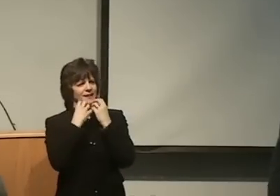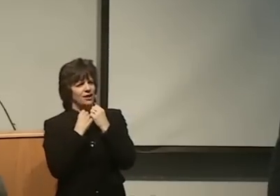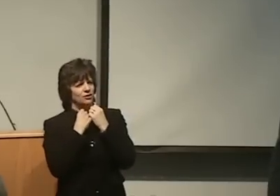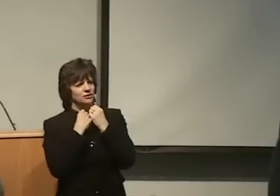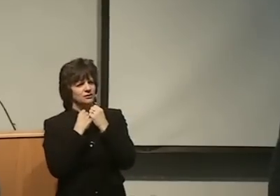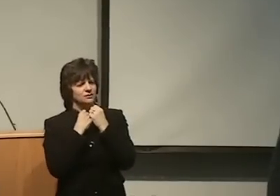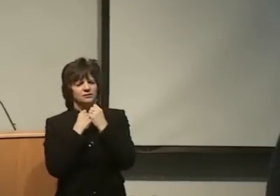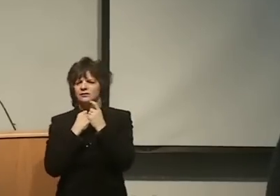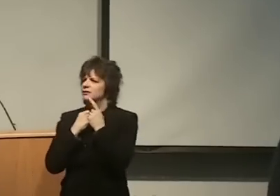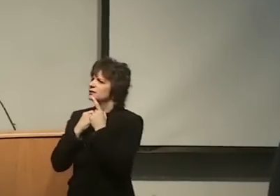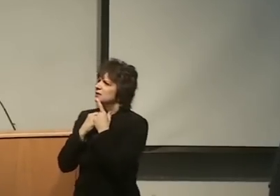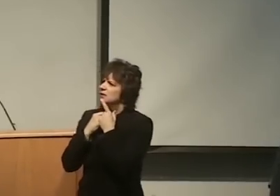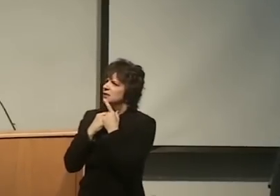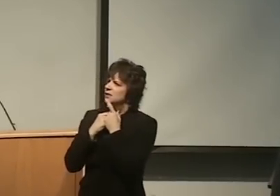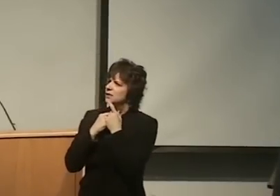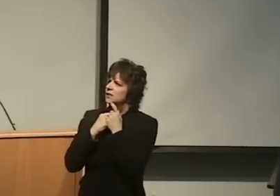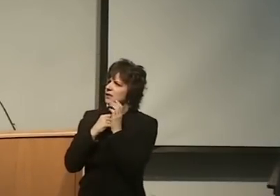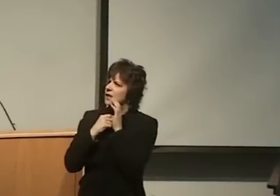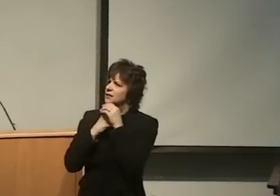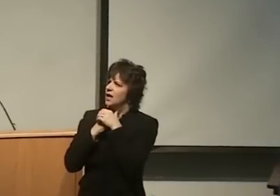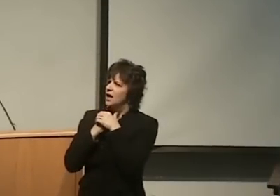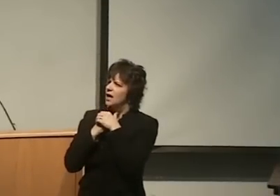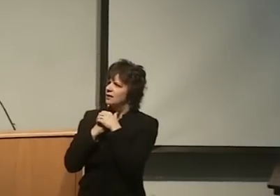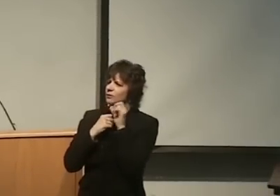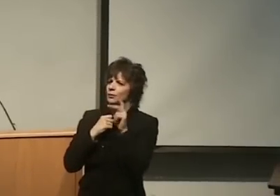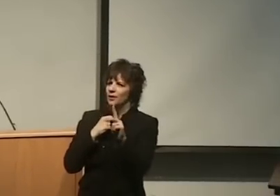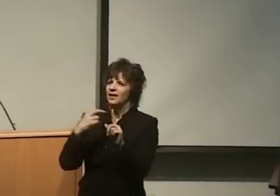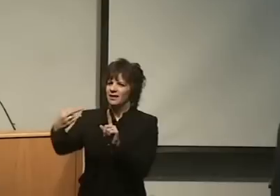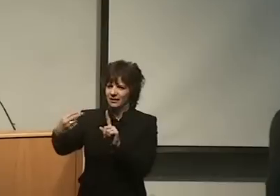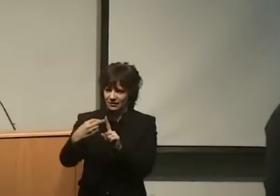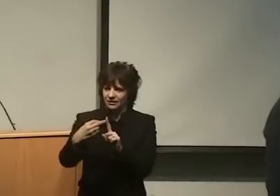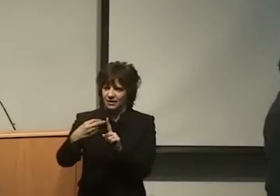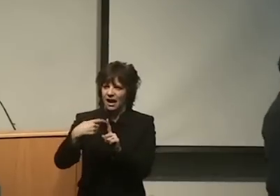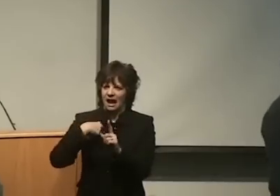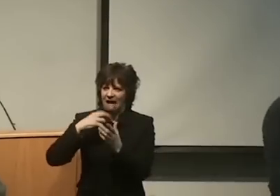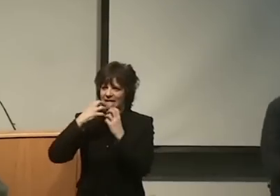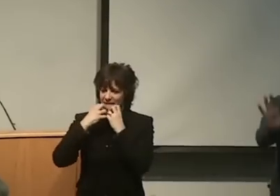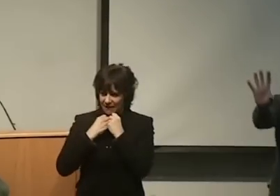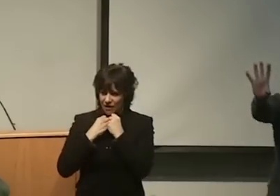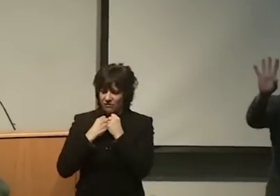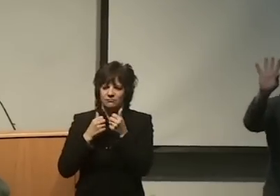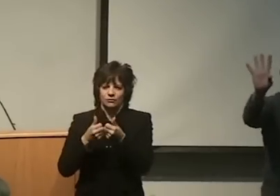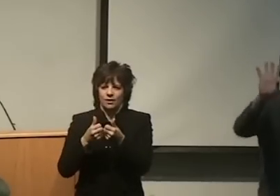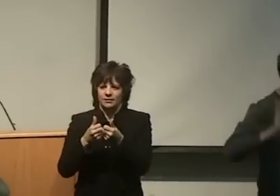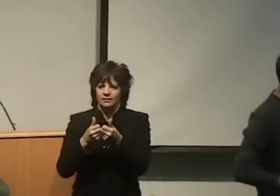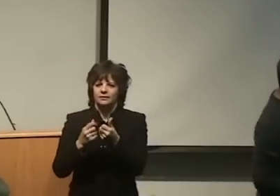That's really odd but okay. They see that as a sign that you care. You can send too much email, let me clarify.